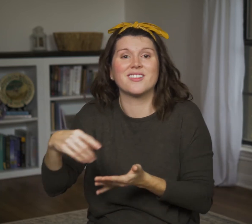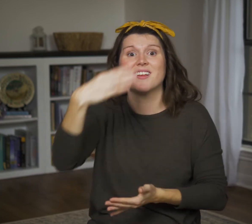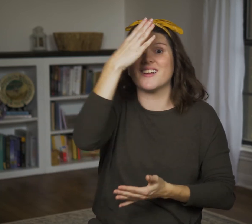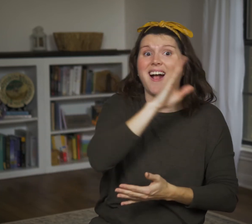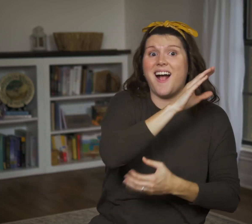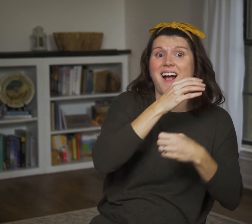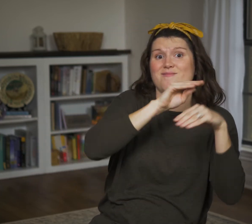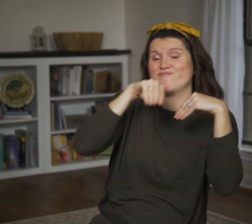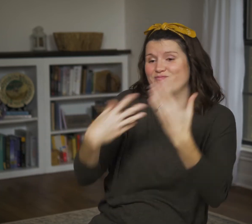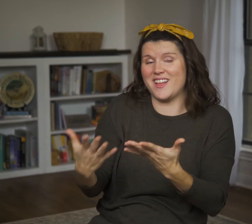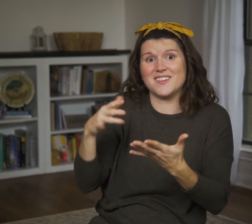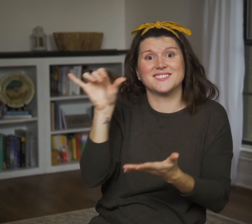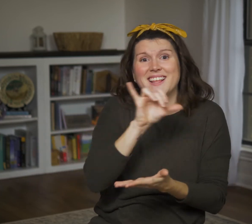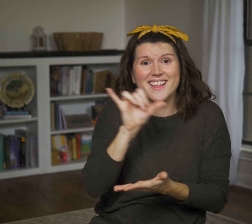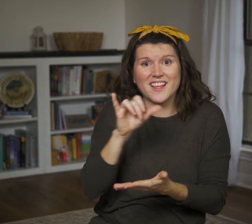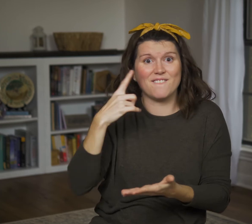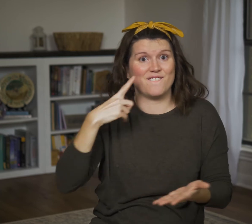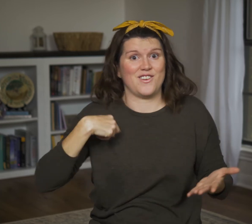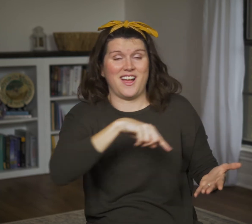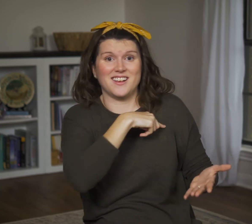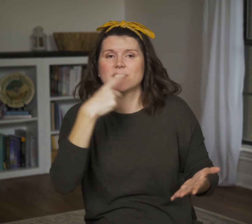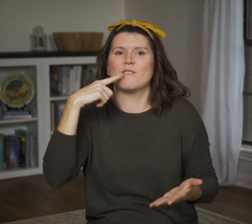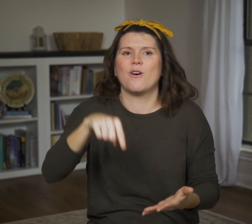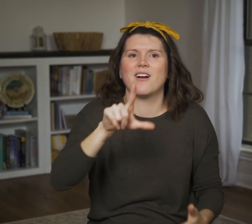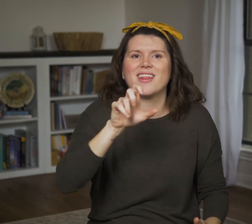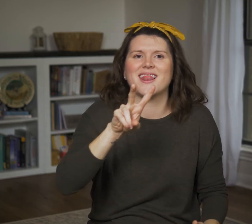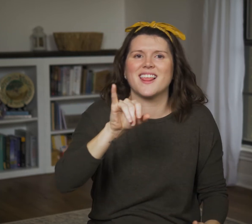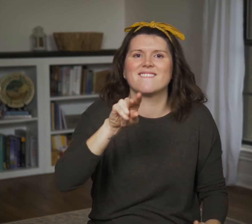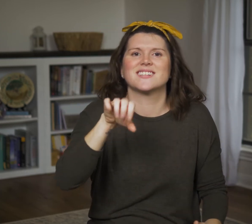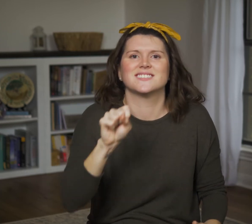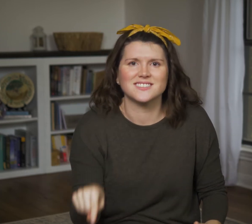God made this same kind of provision for the Levites,